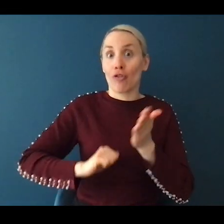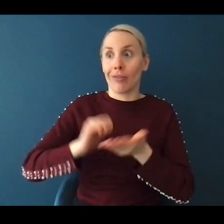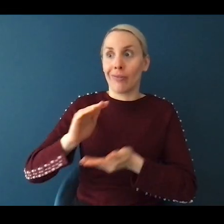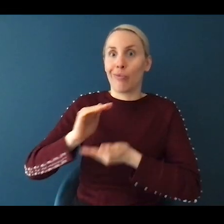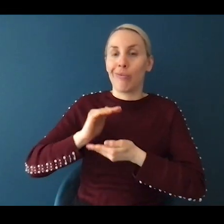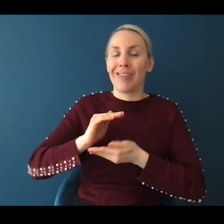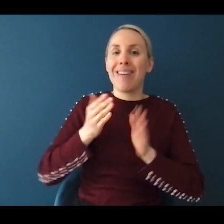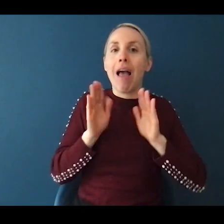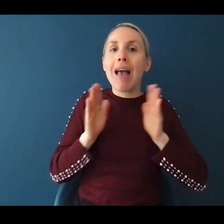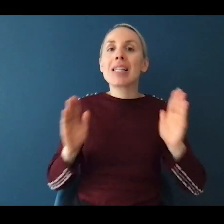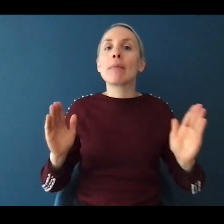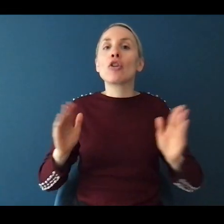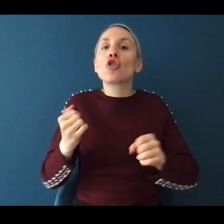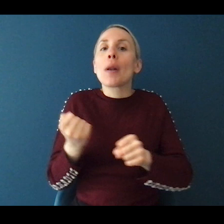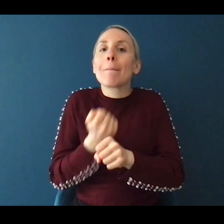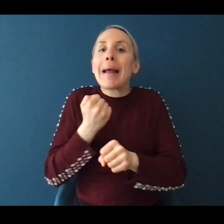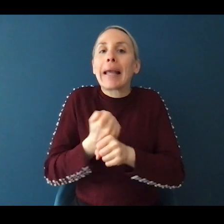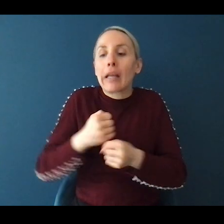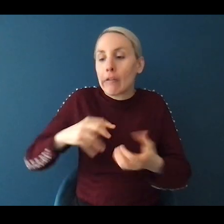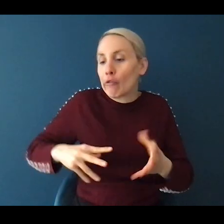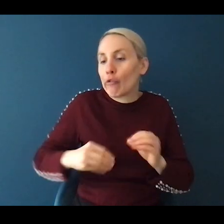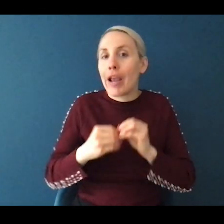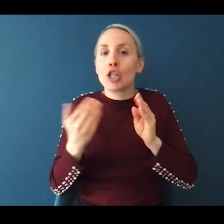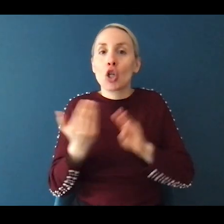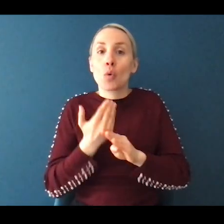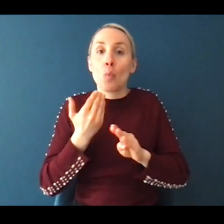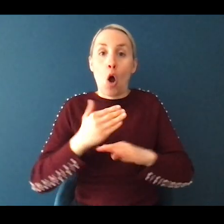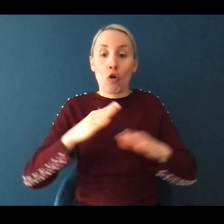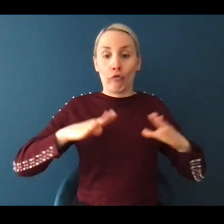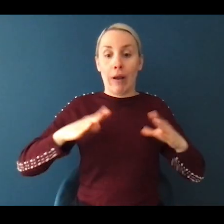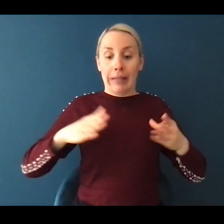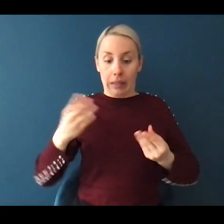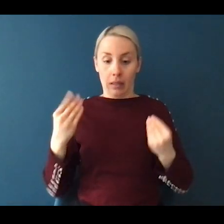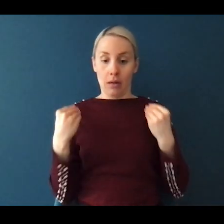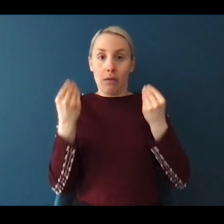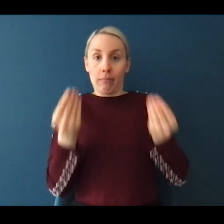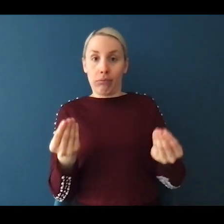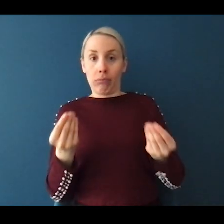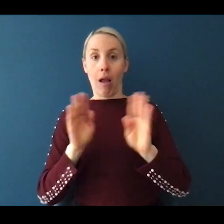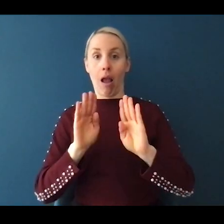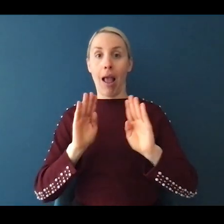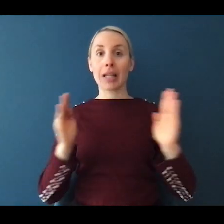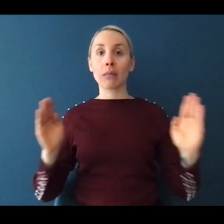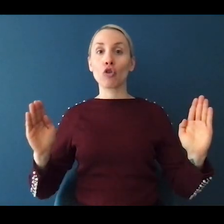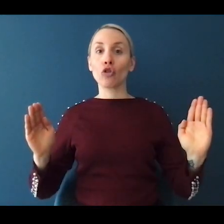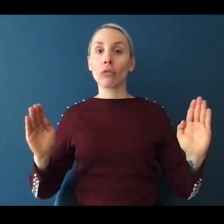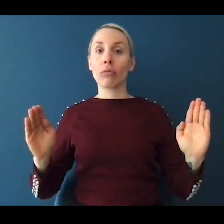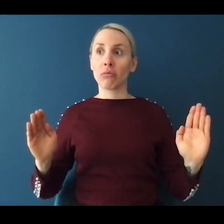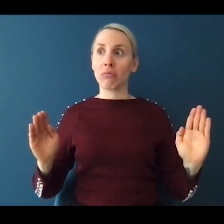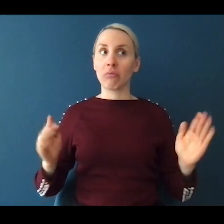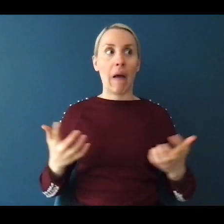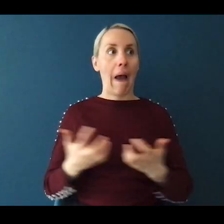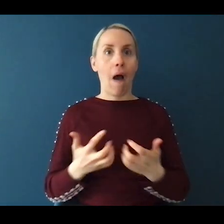how did you find producing your work for the exhibition actually are there any new ways